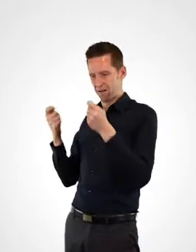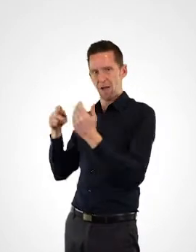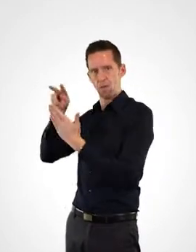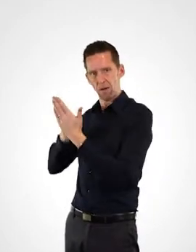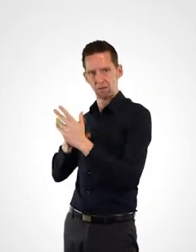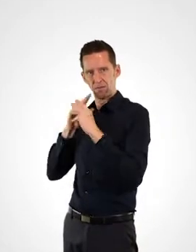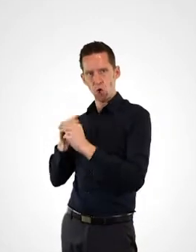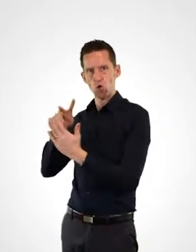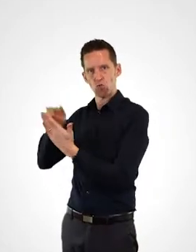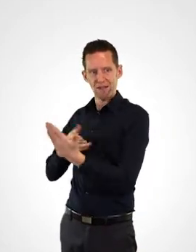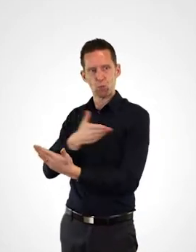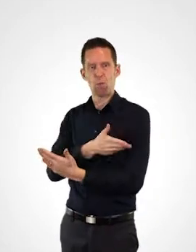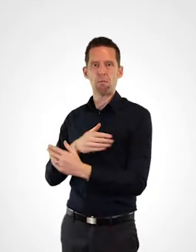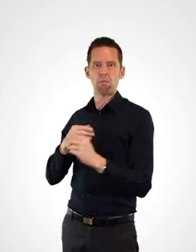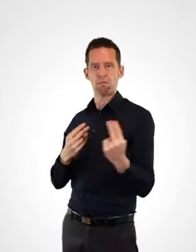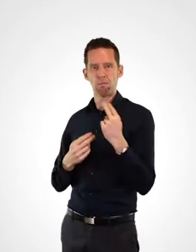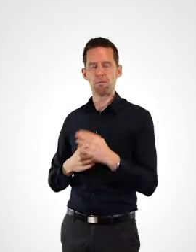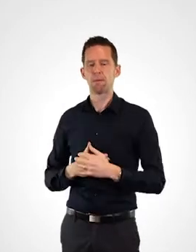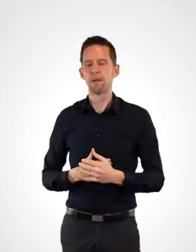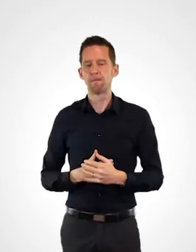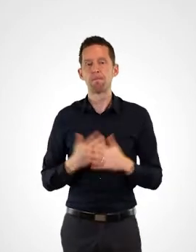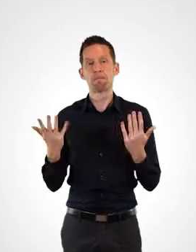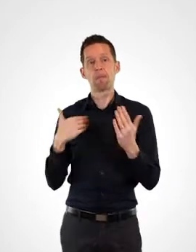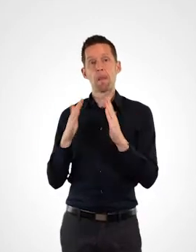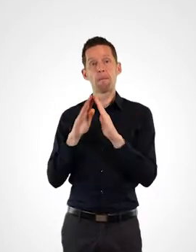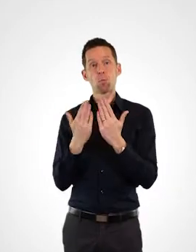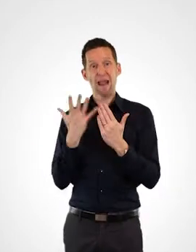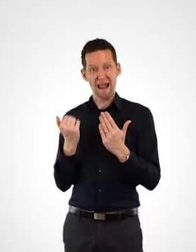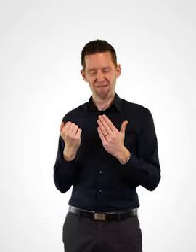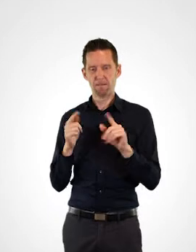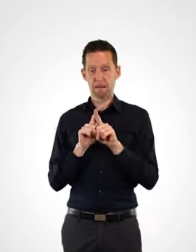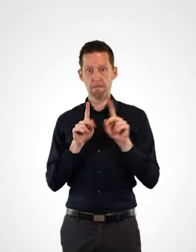we read them to the children. Once we have the books on the same theme,